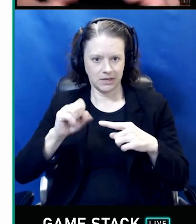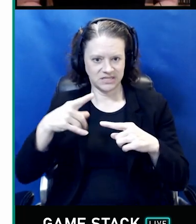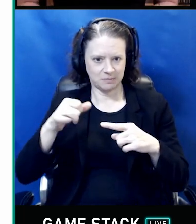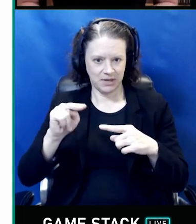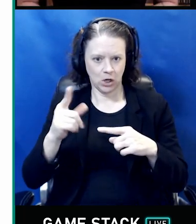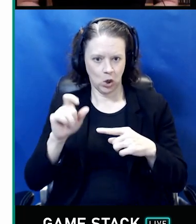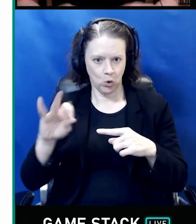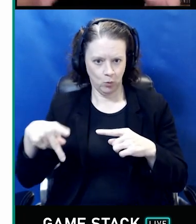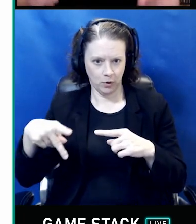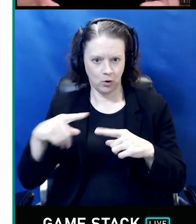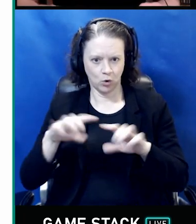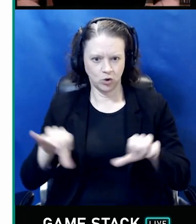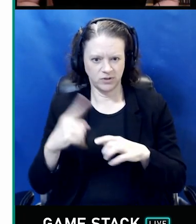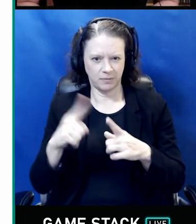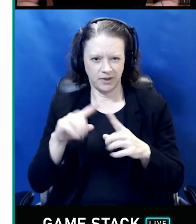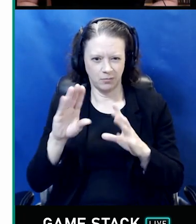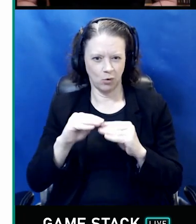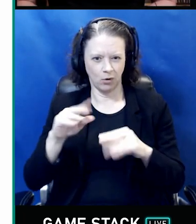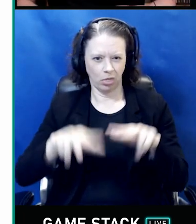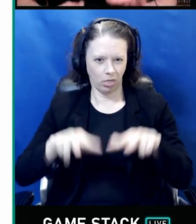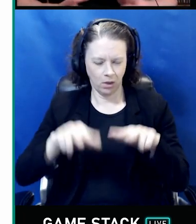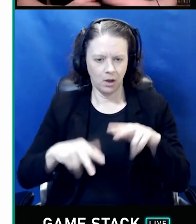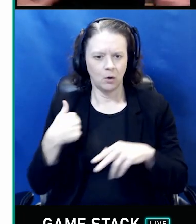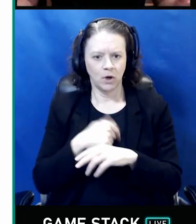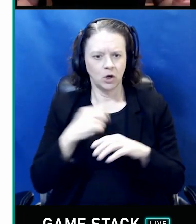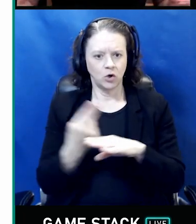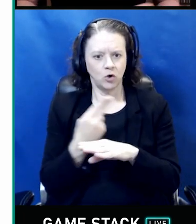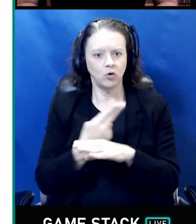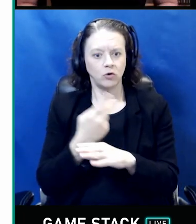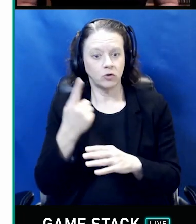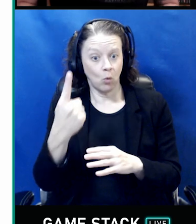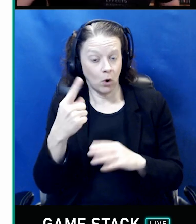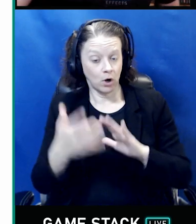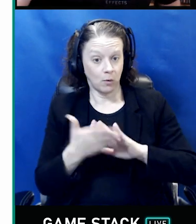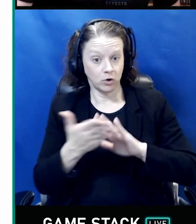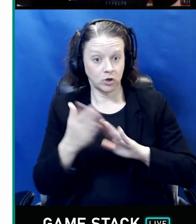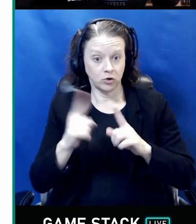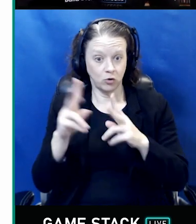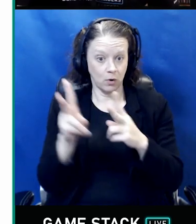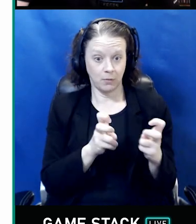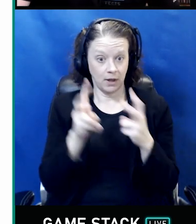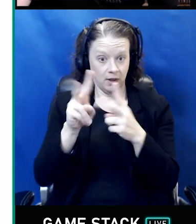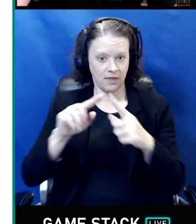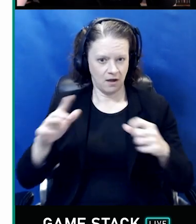You can just use a single operation to upload, the full 64-bit value. And here we list the